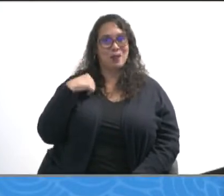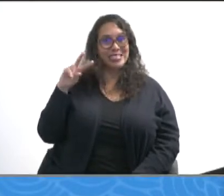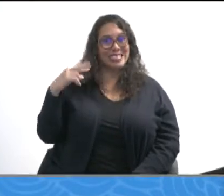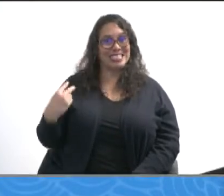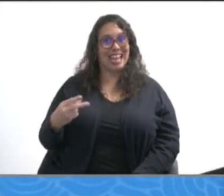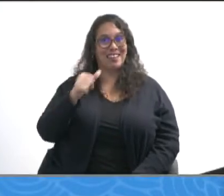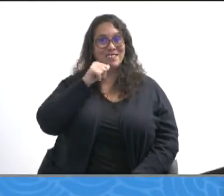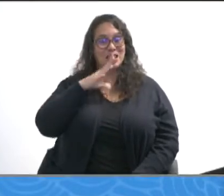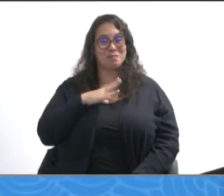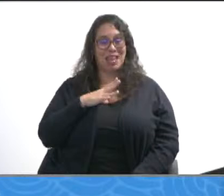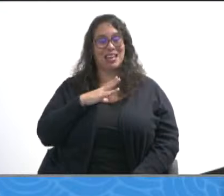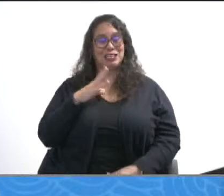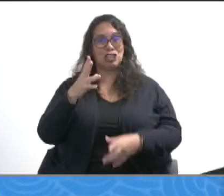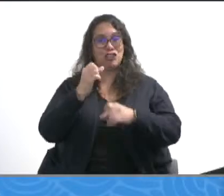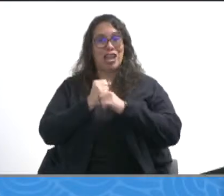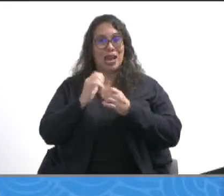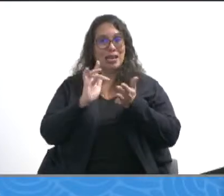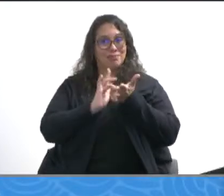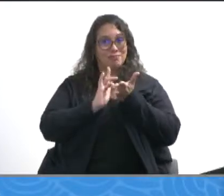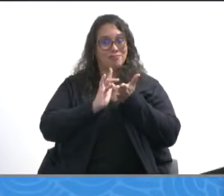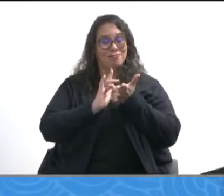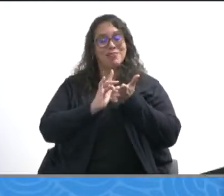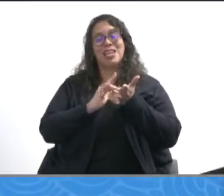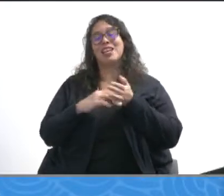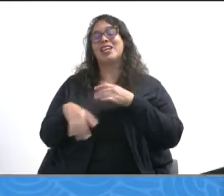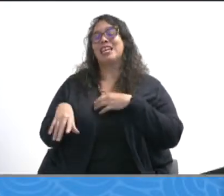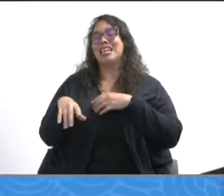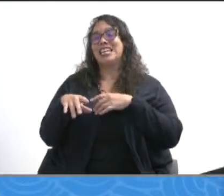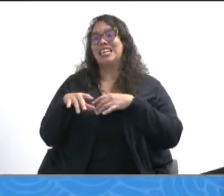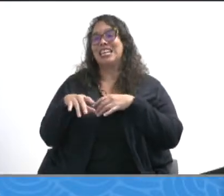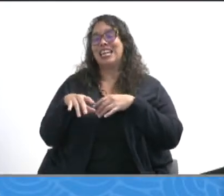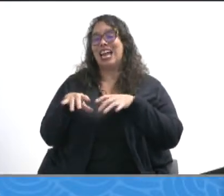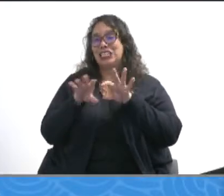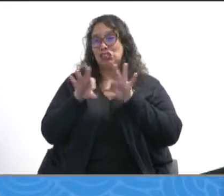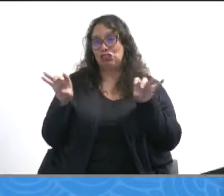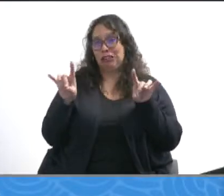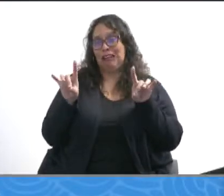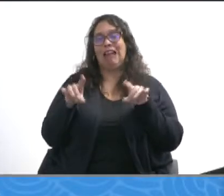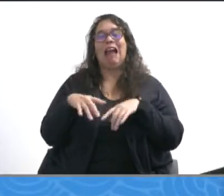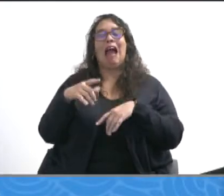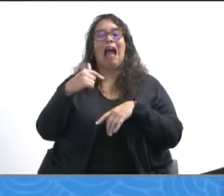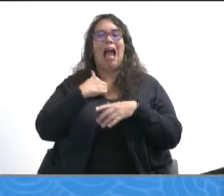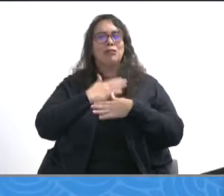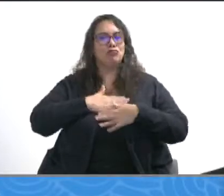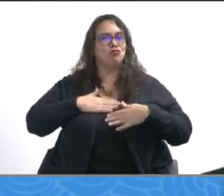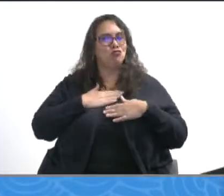to receive a medical doctorate degree. I enjoy being a doctor for over 50 years.